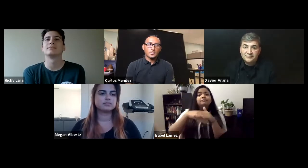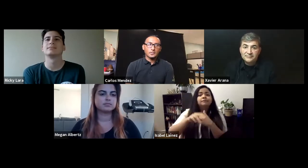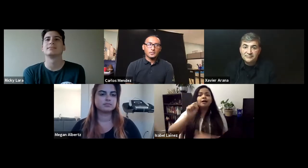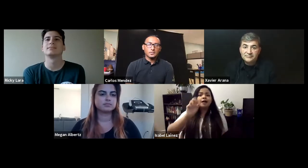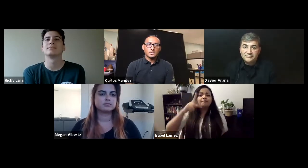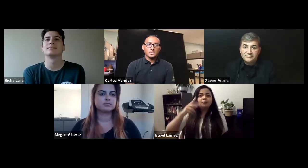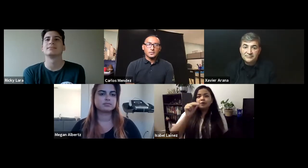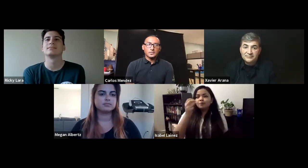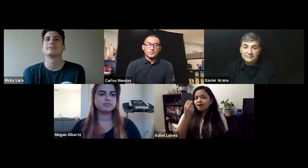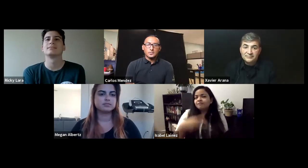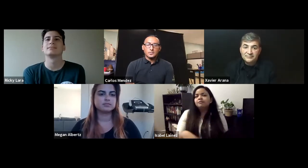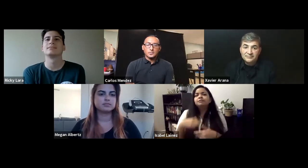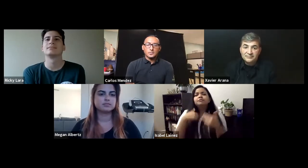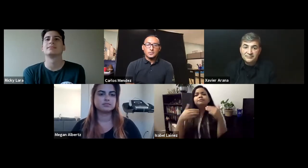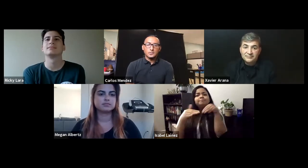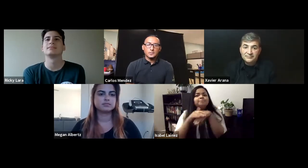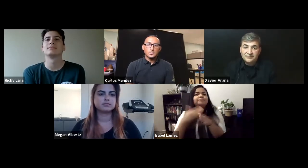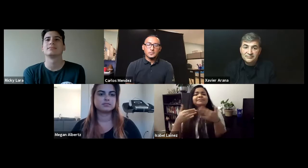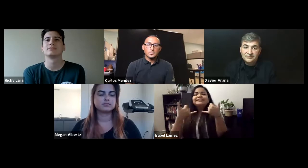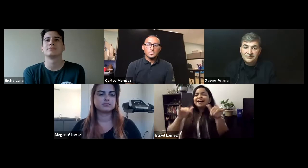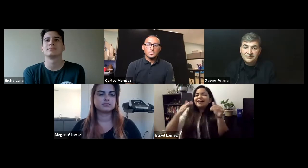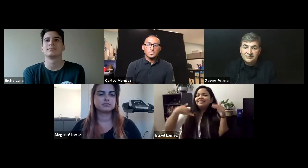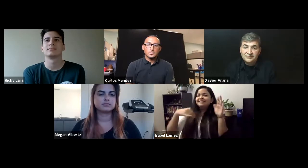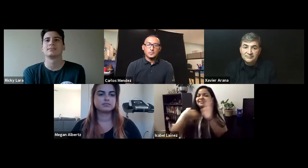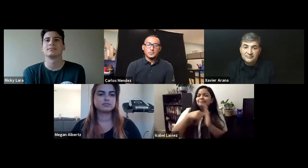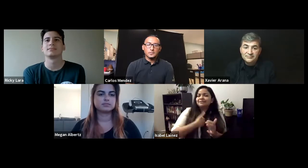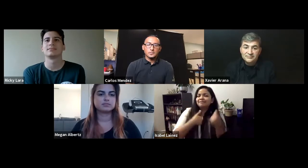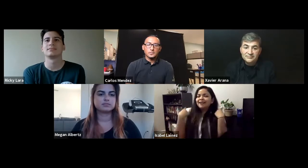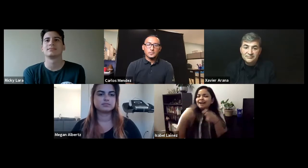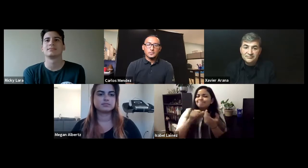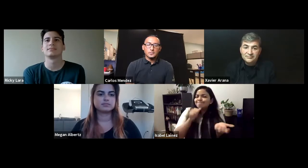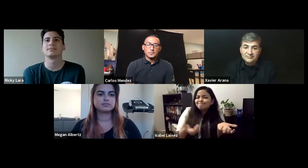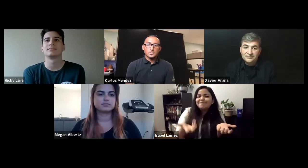and so I picked RIT. I was SVP of '12, 2012.